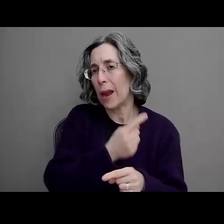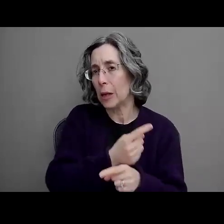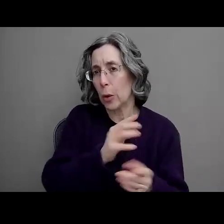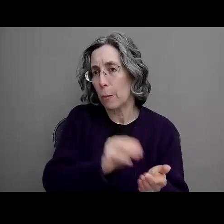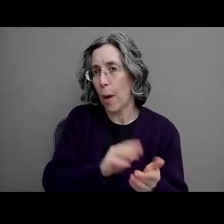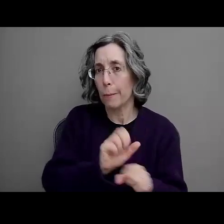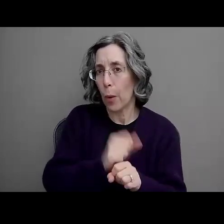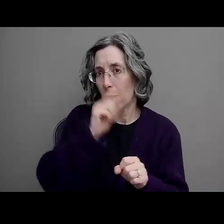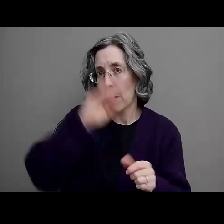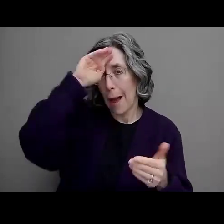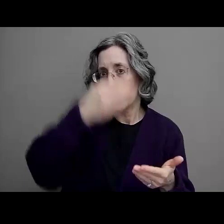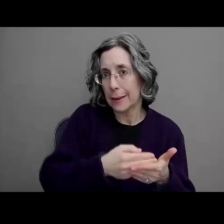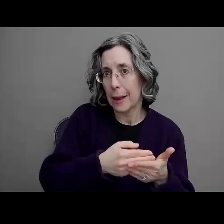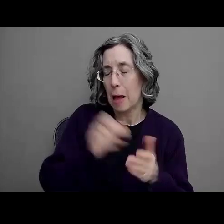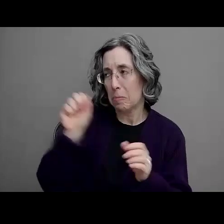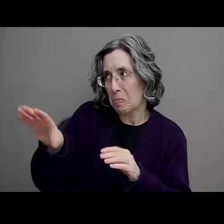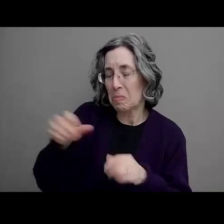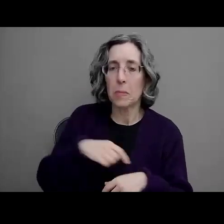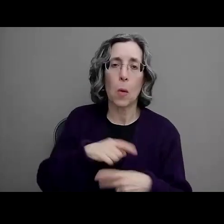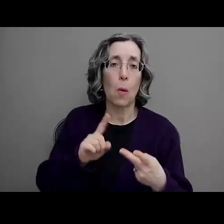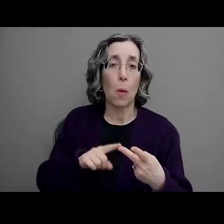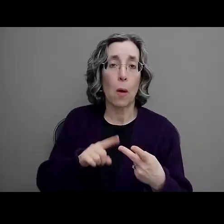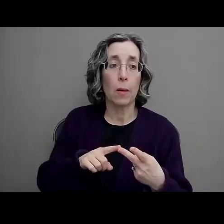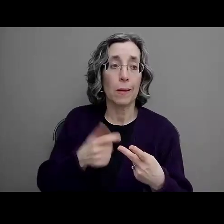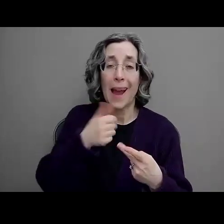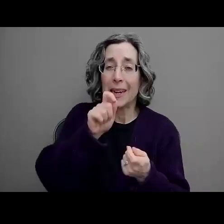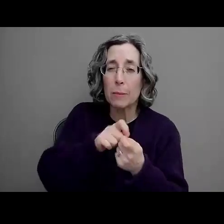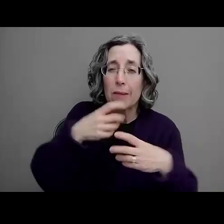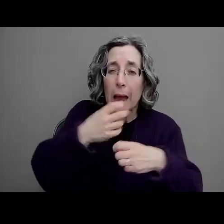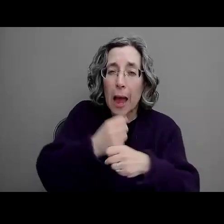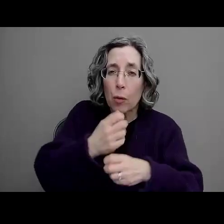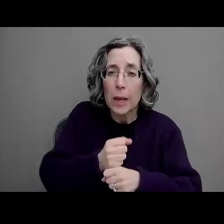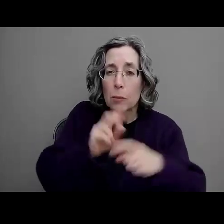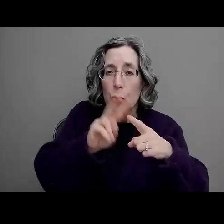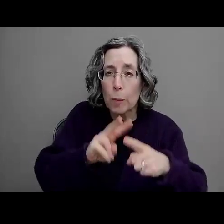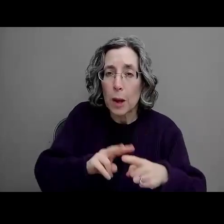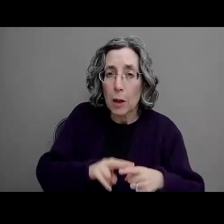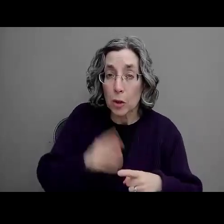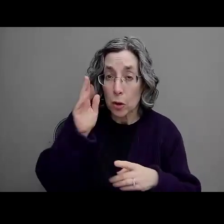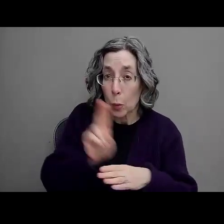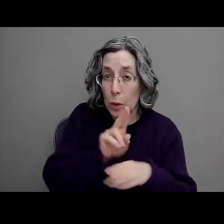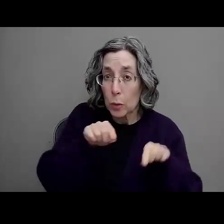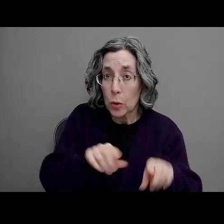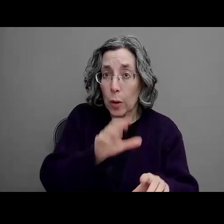baby visit for my son today. If you can give them any, you know, acronyms that you think are